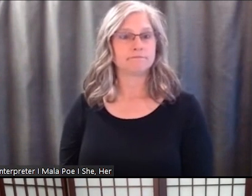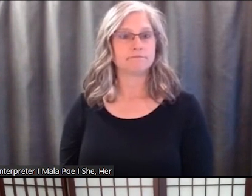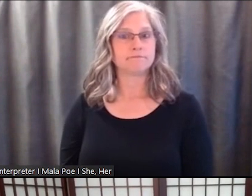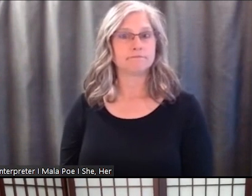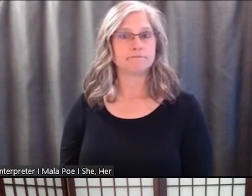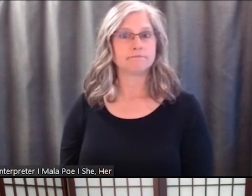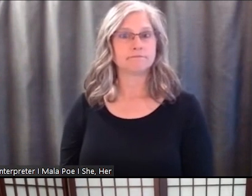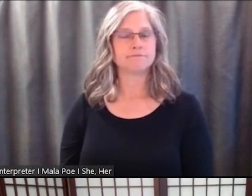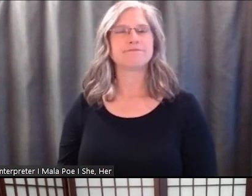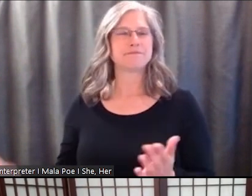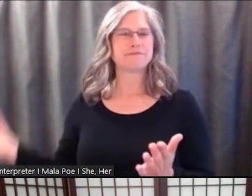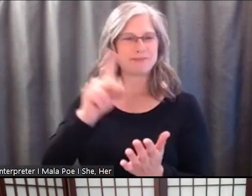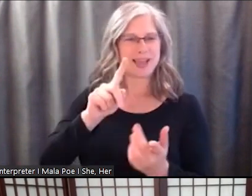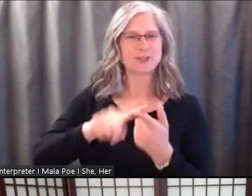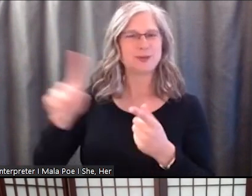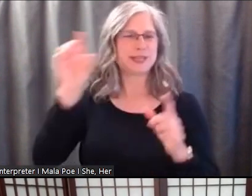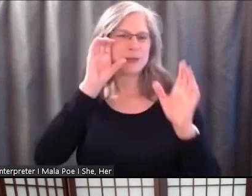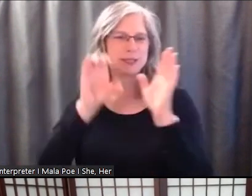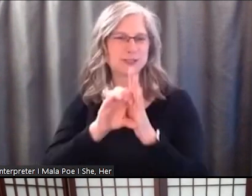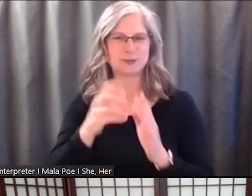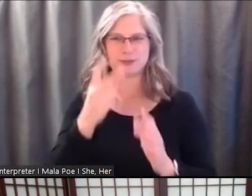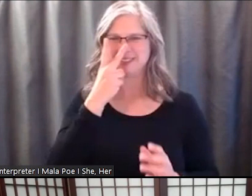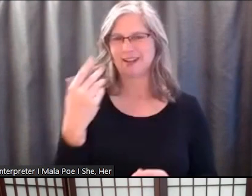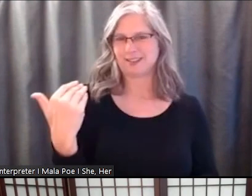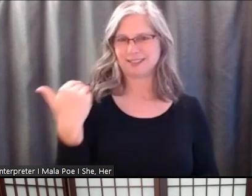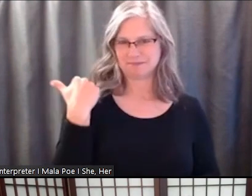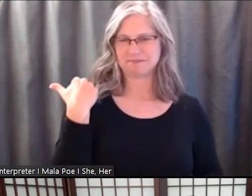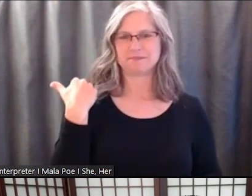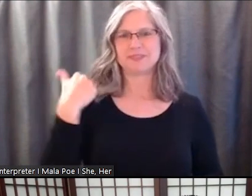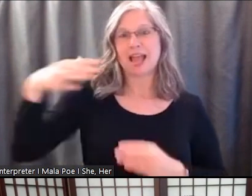Let's return to this image we saw earlier, to which I added a question at the top.